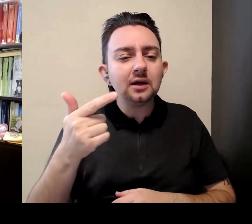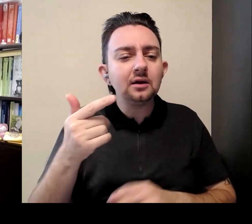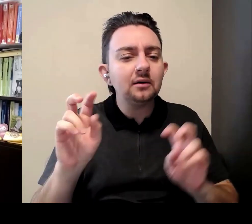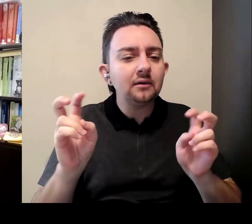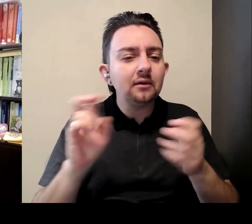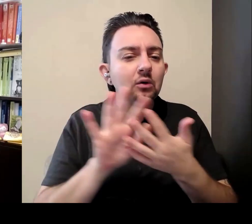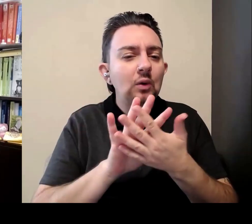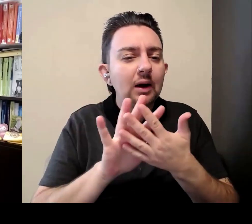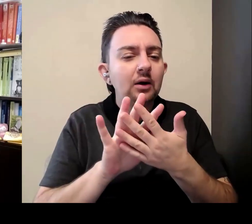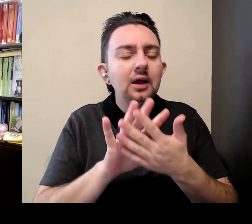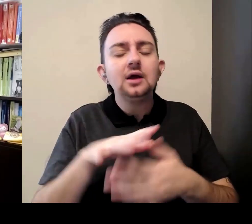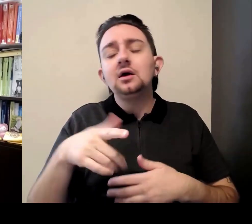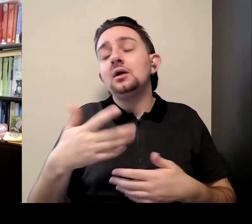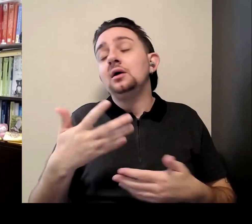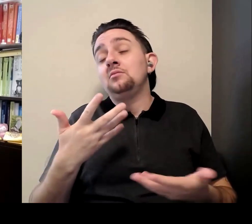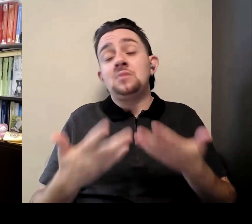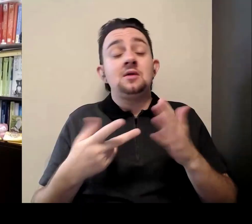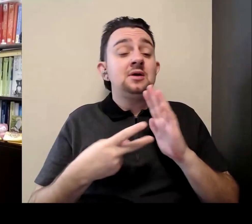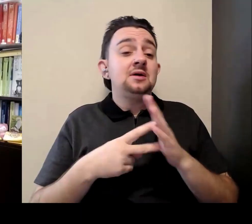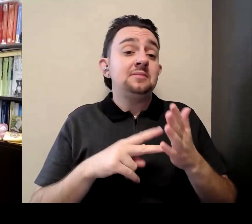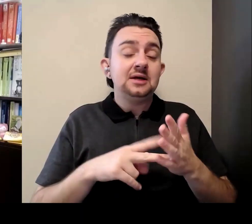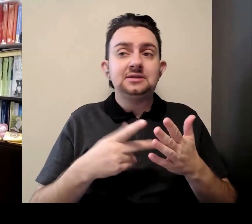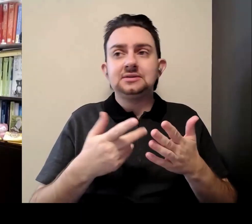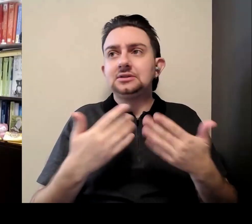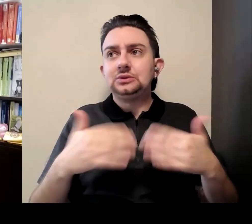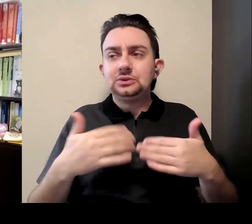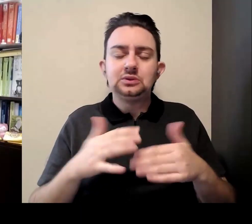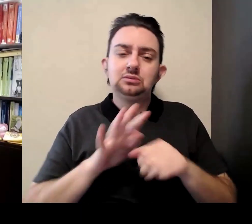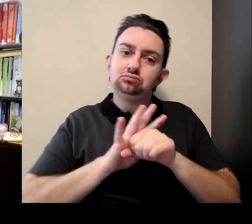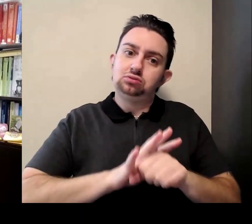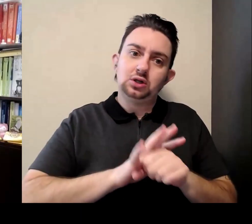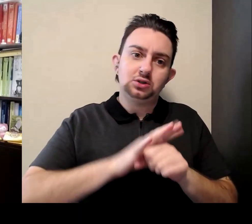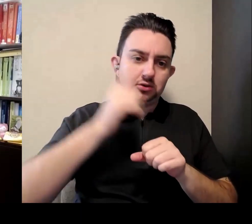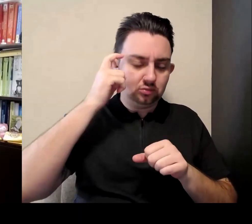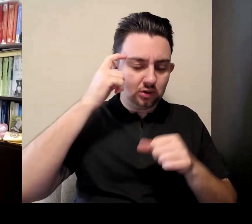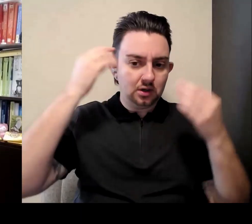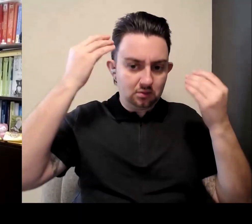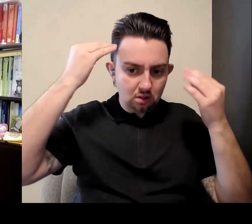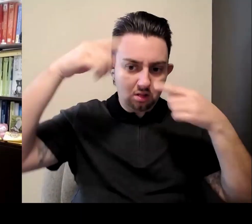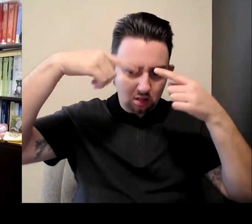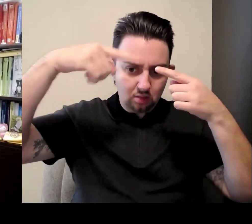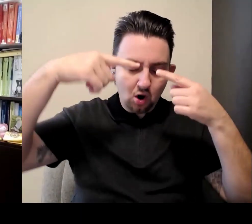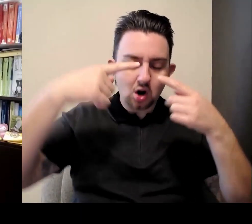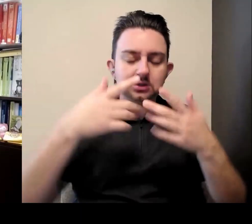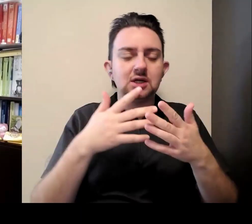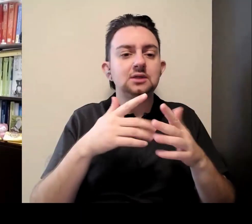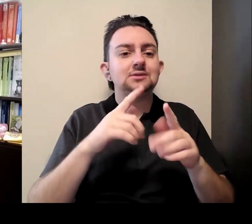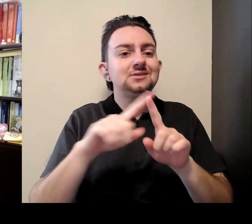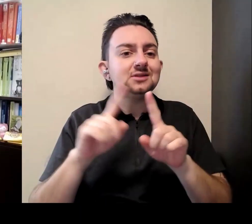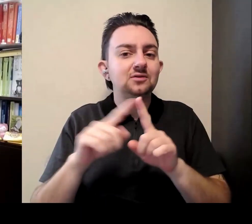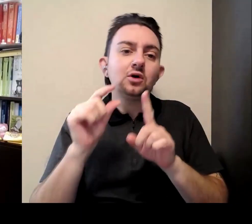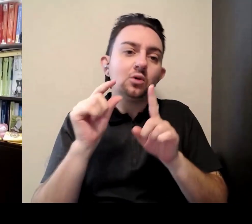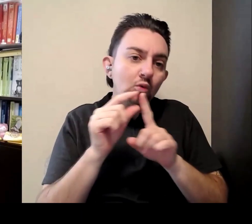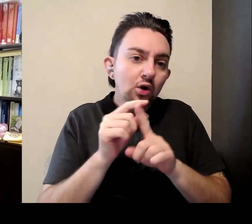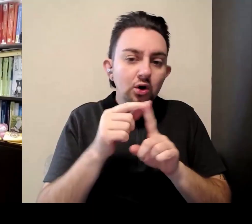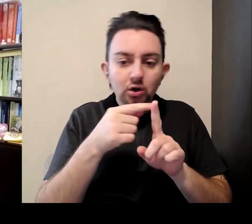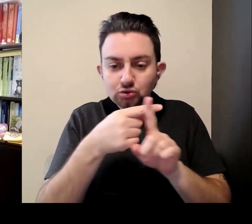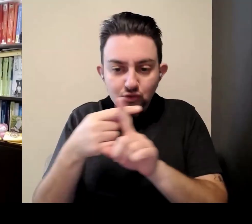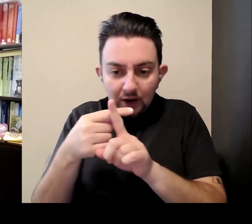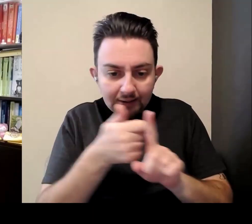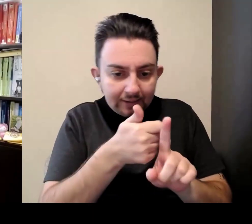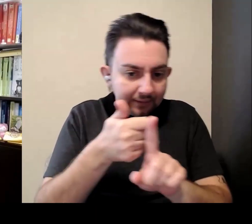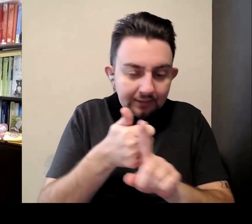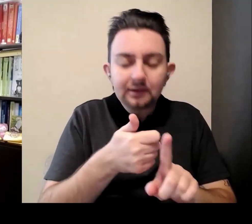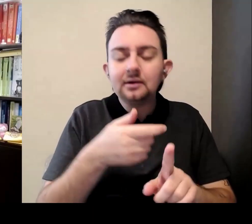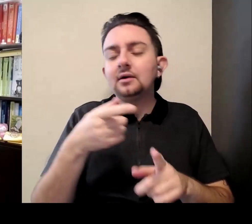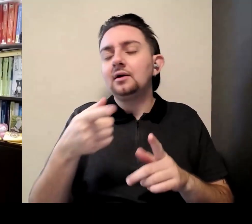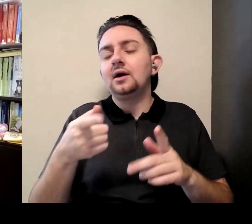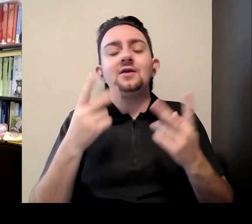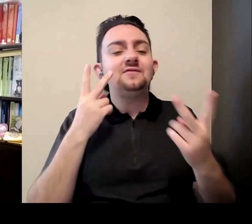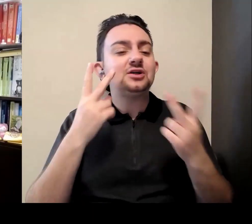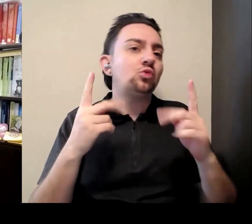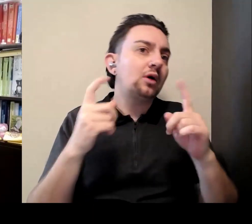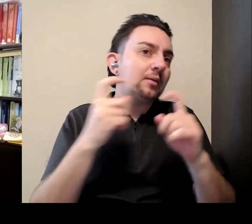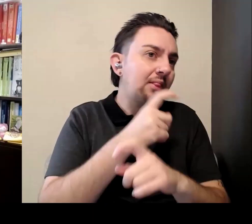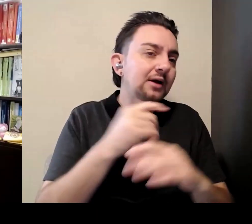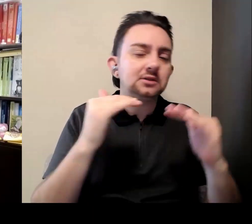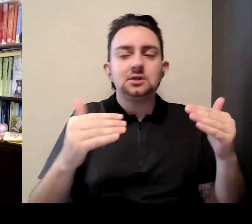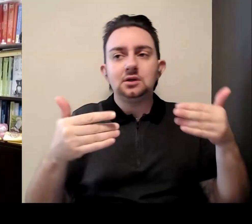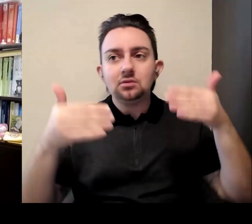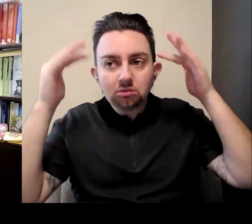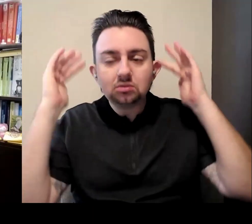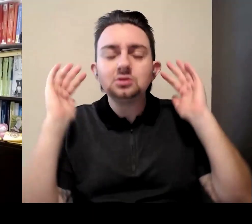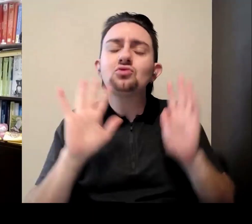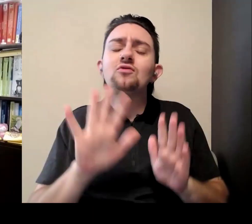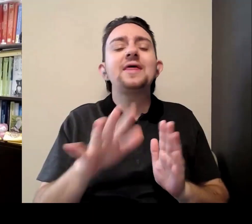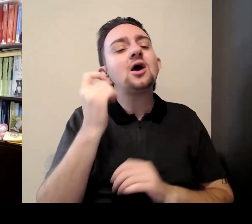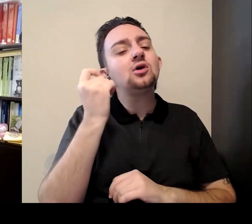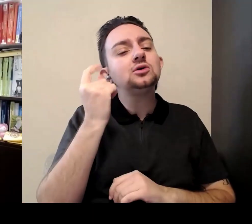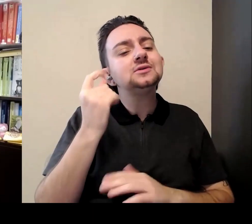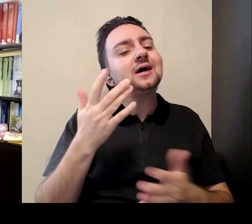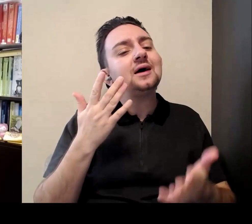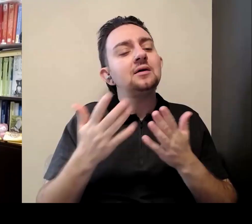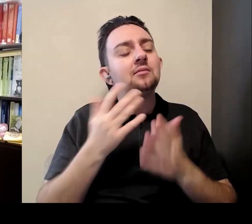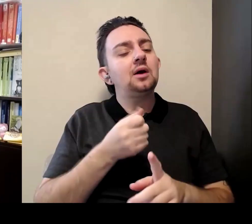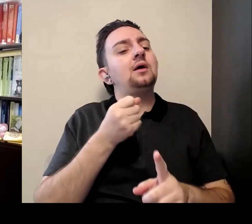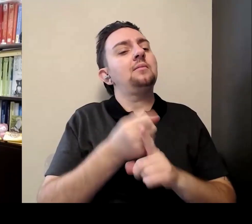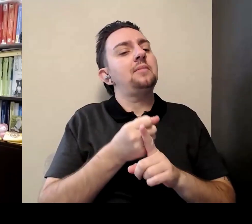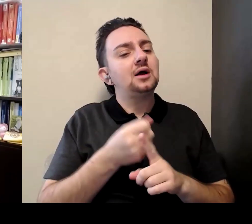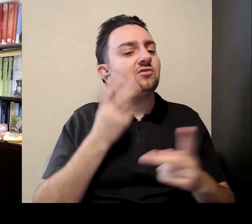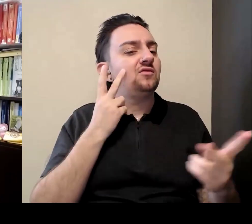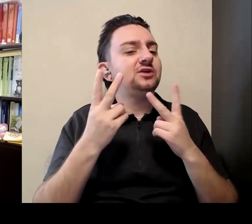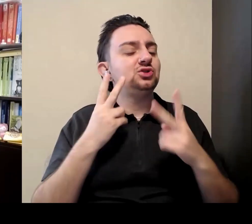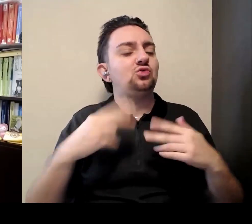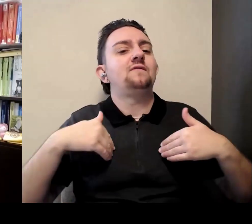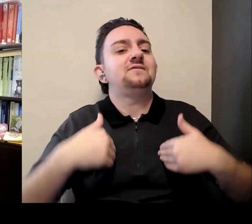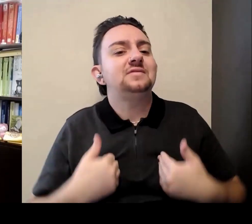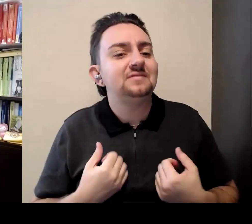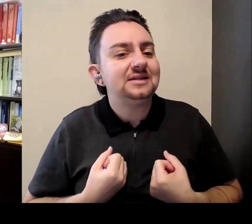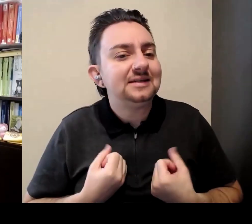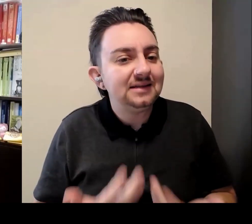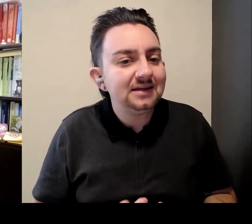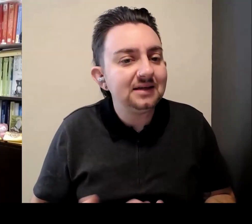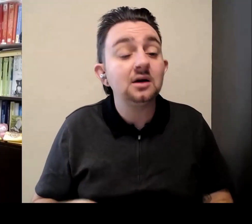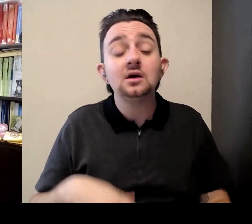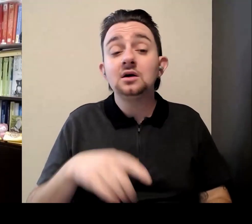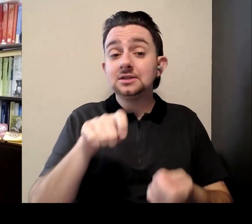visual effort that's required to process crowded text, tracking words, and handling visual complexity. So their comprehension might be affected by visual fatigue for a specific learning disability or